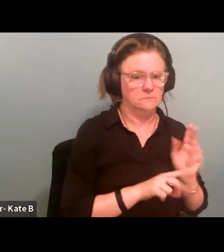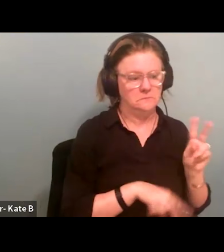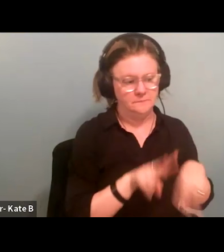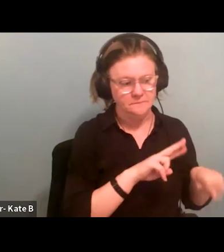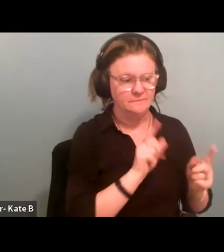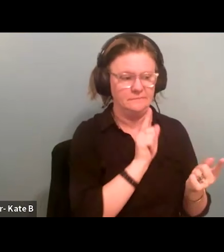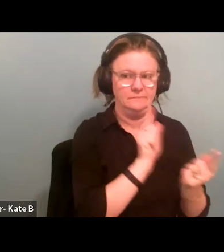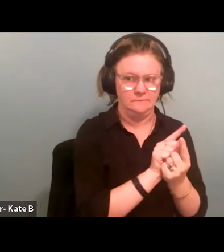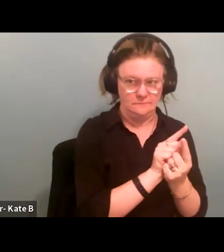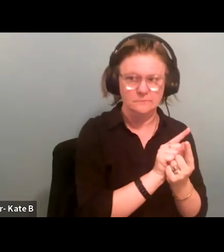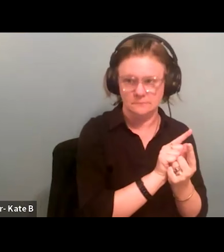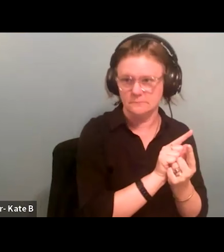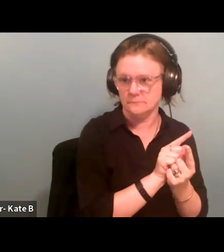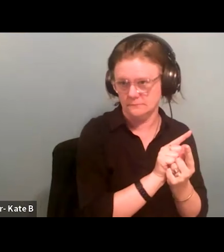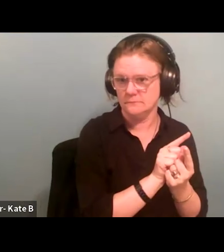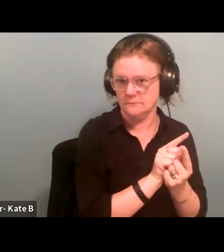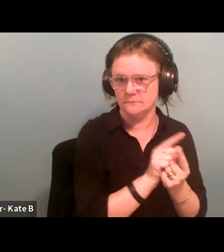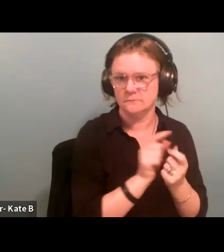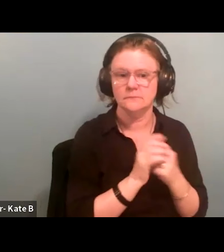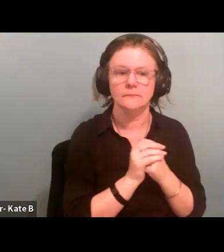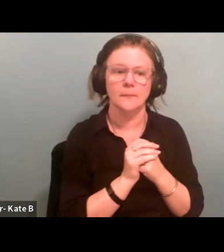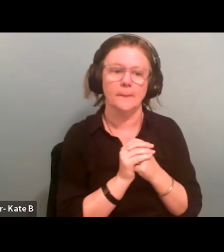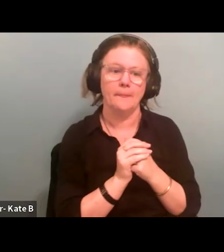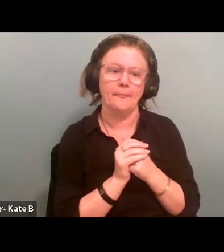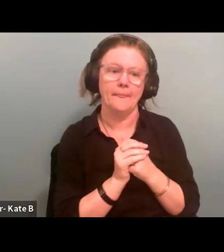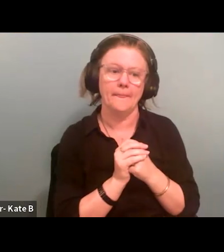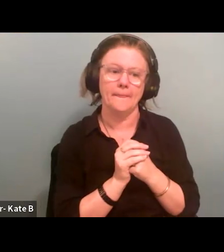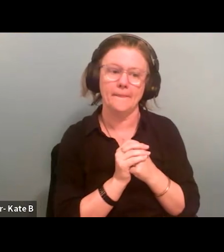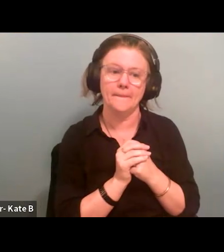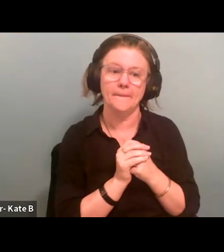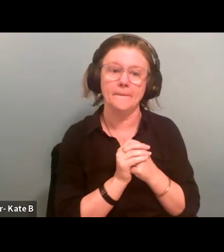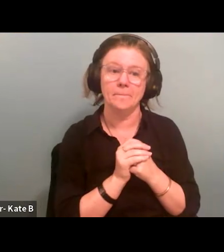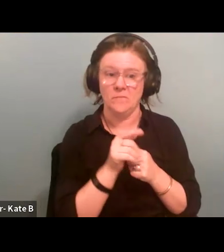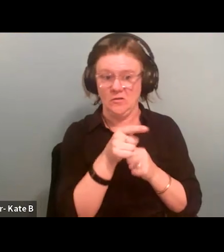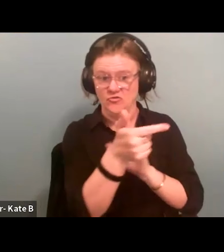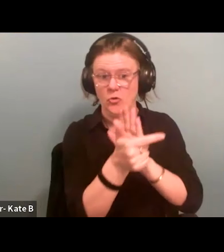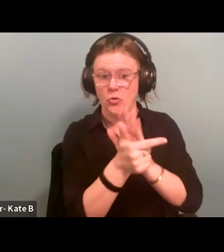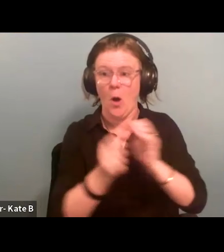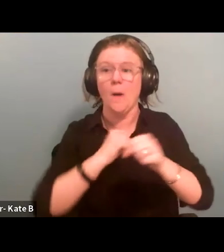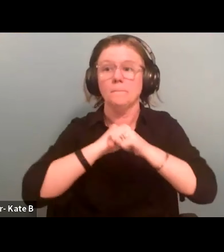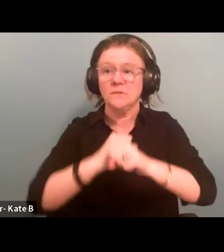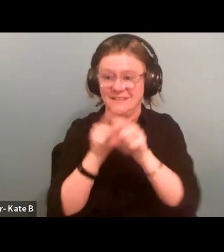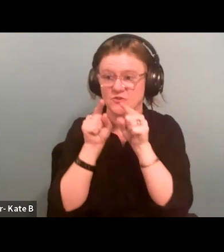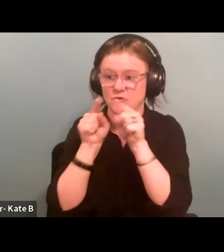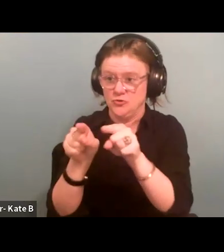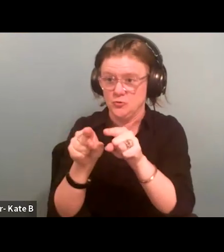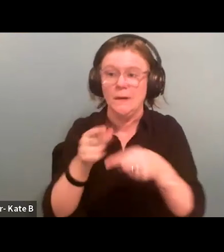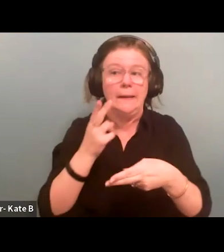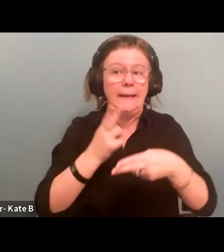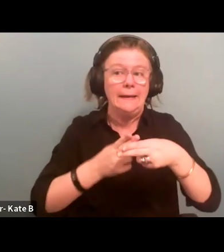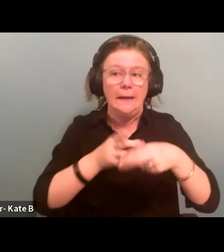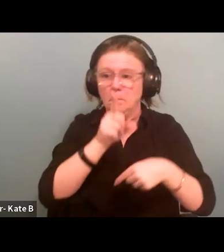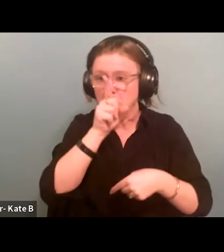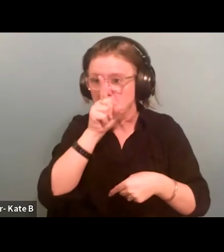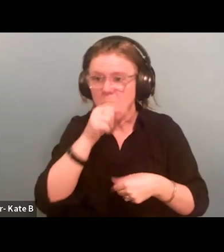with that person, as I'll describe later. So realize that under that law, you can remain totally anonymous and be